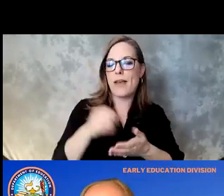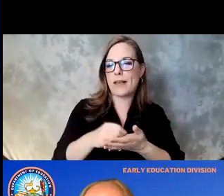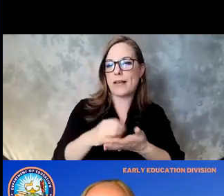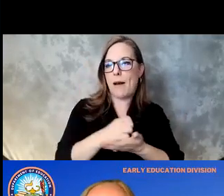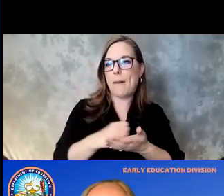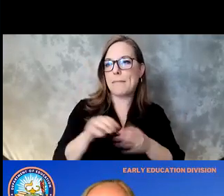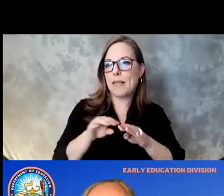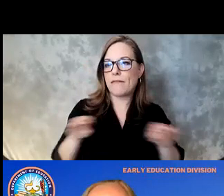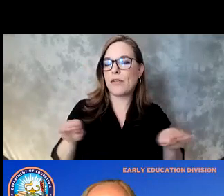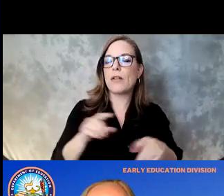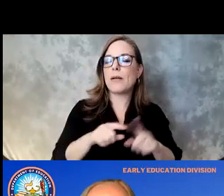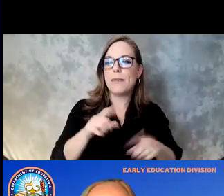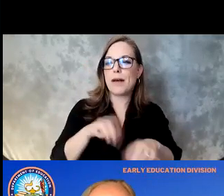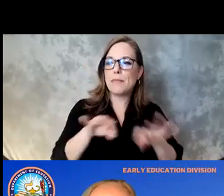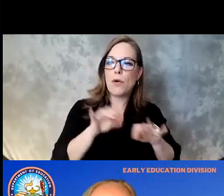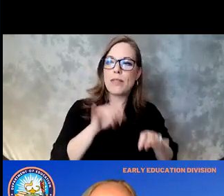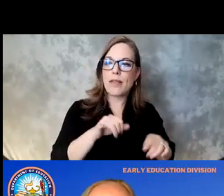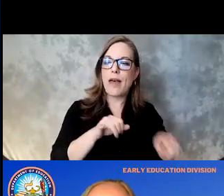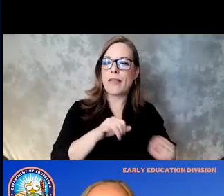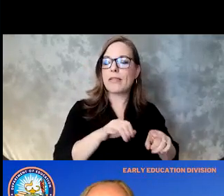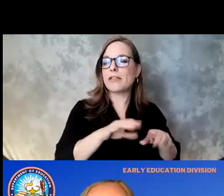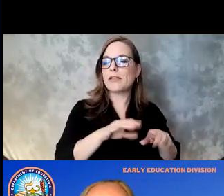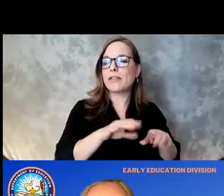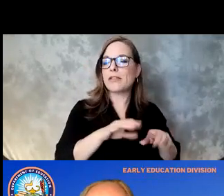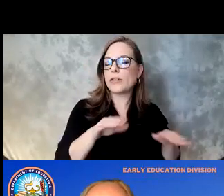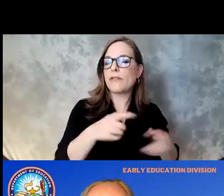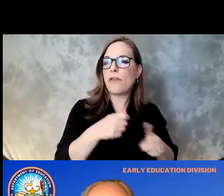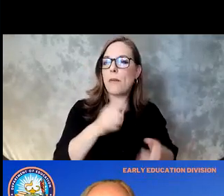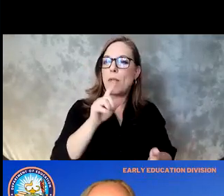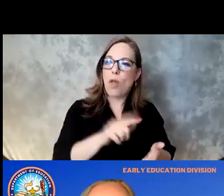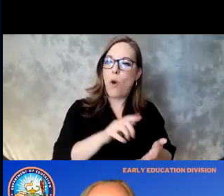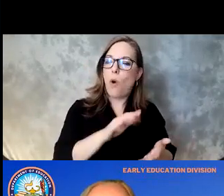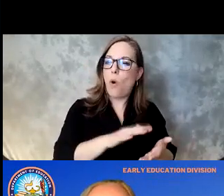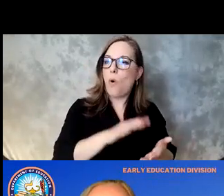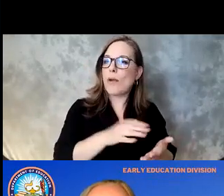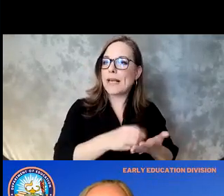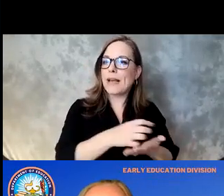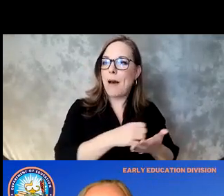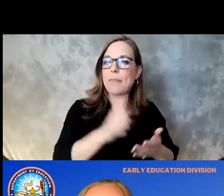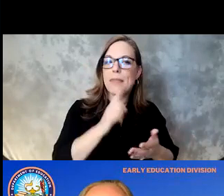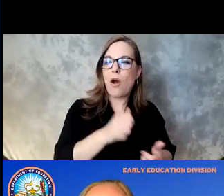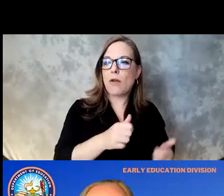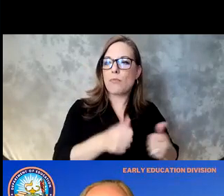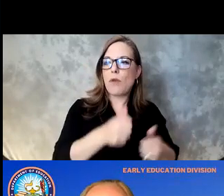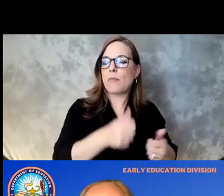from low income families are prioritized first. So wanting to to flag that for those of you.